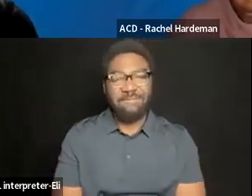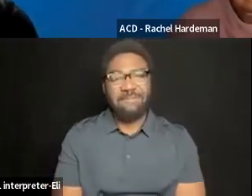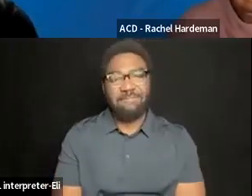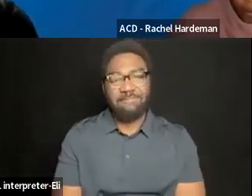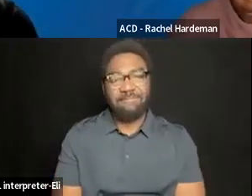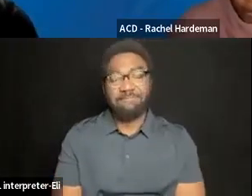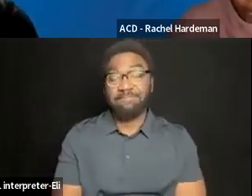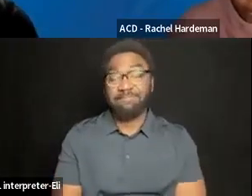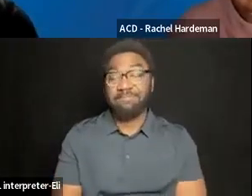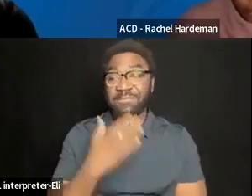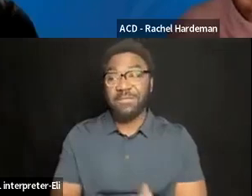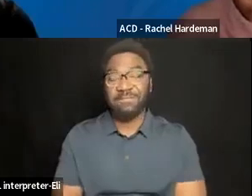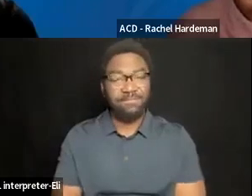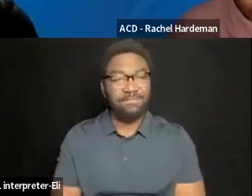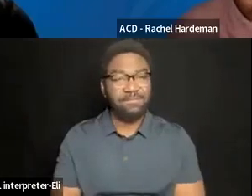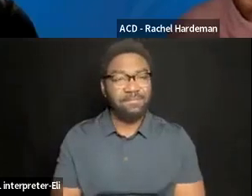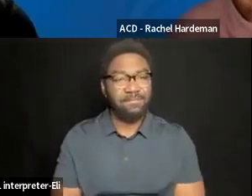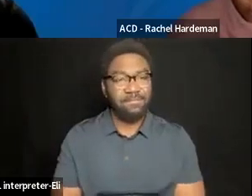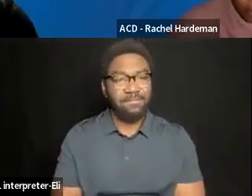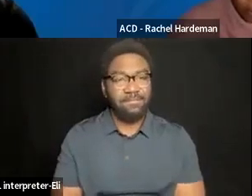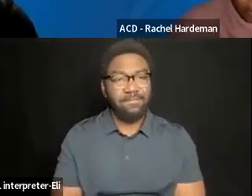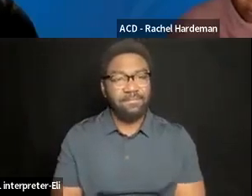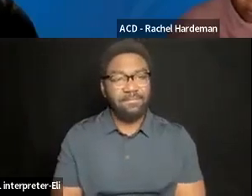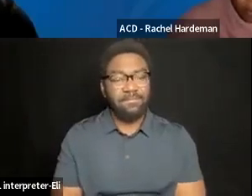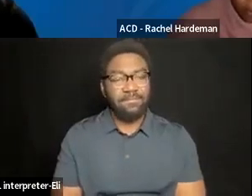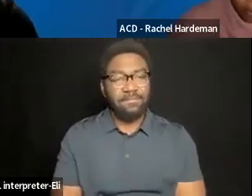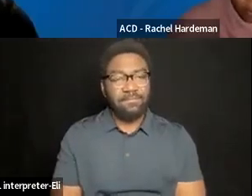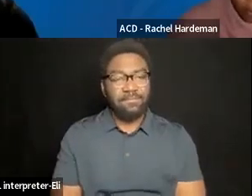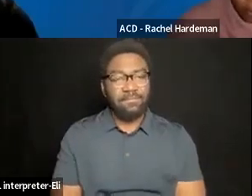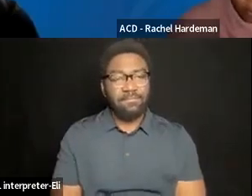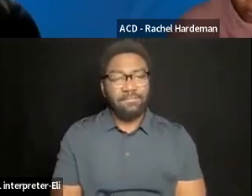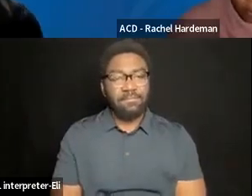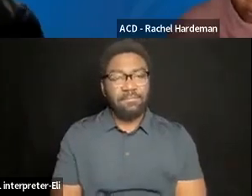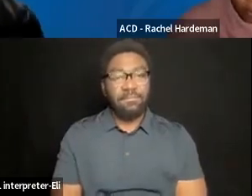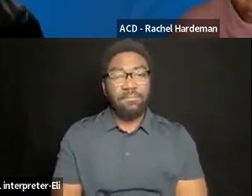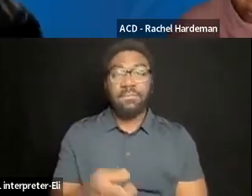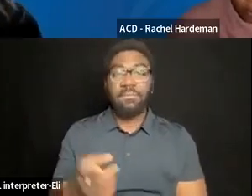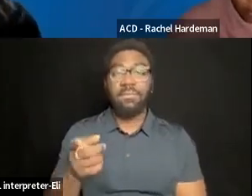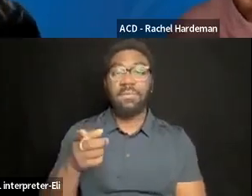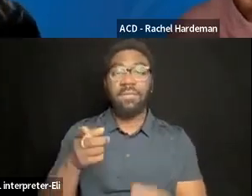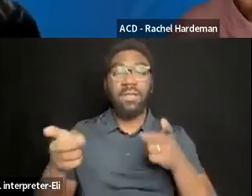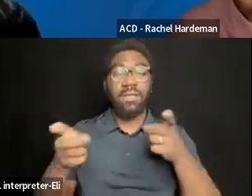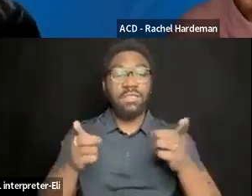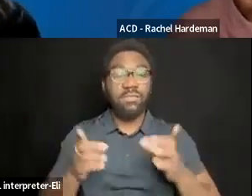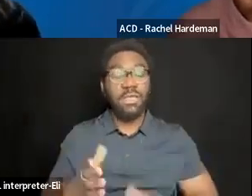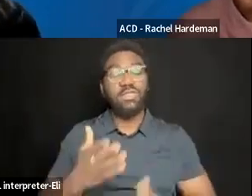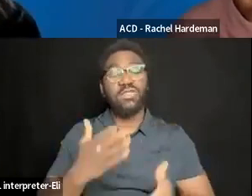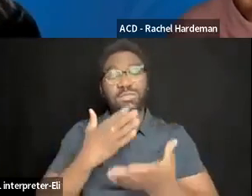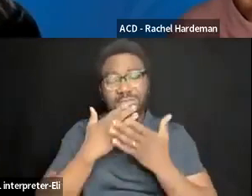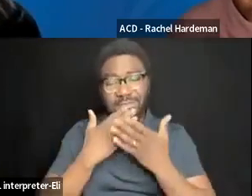Thanks. Brenda? So Director, much appreciation and no questions